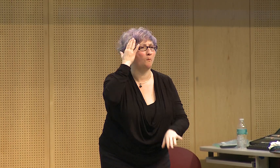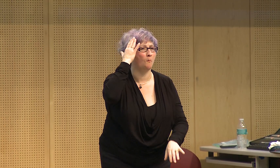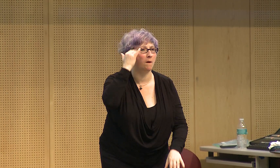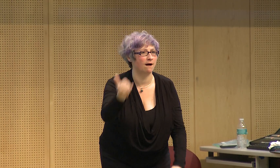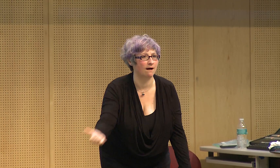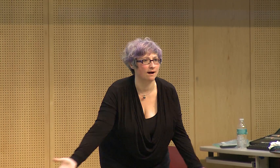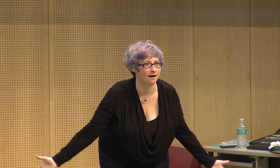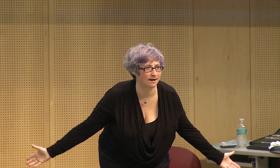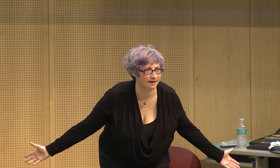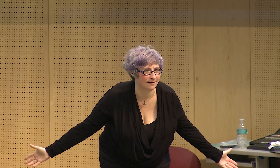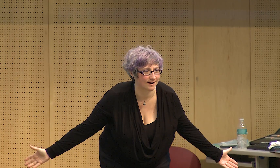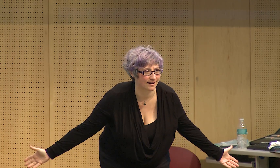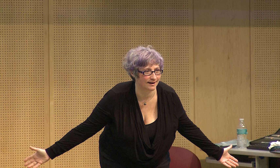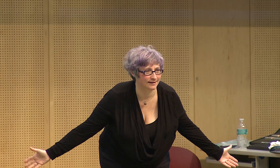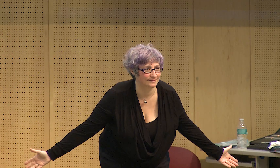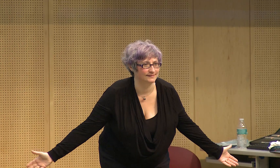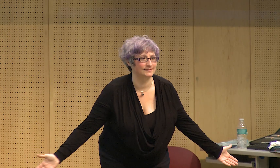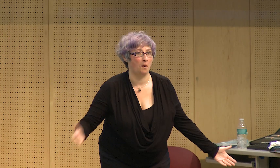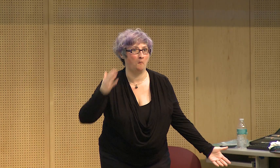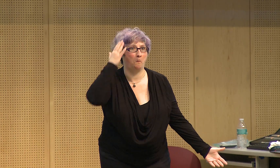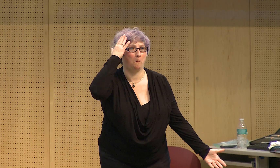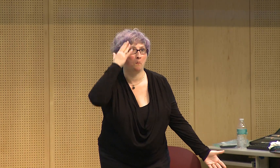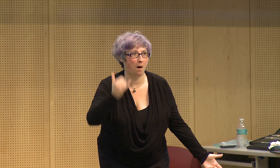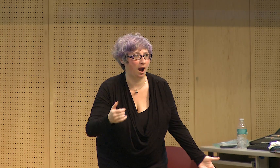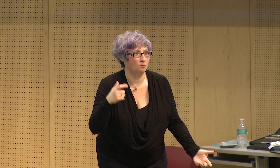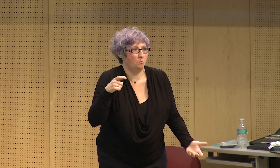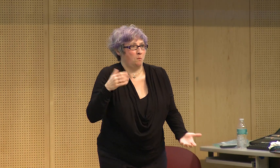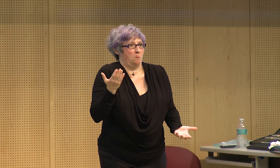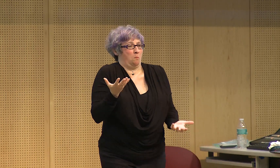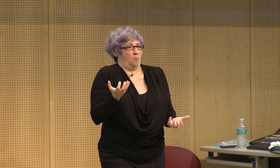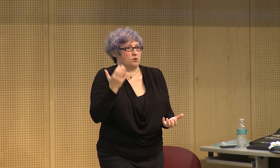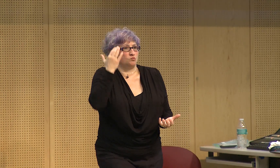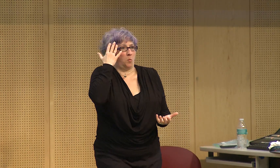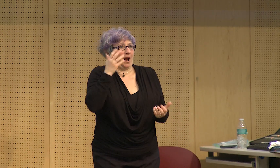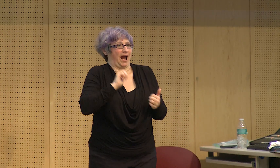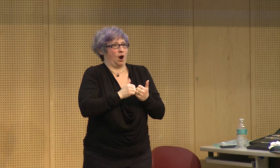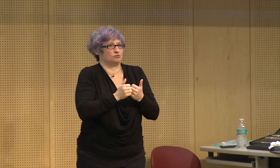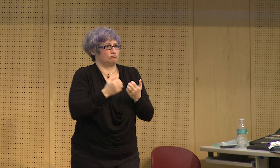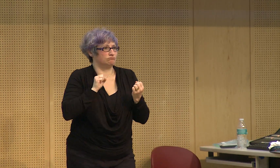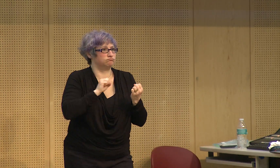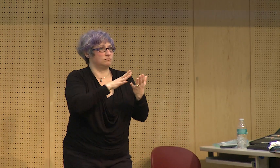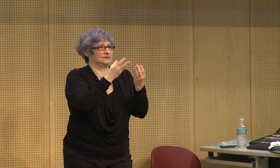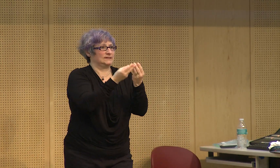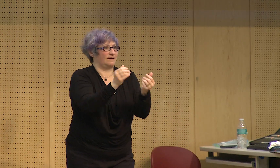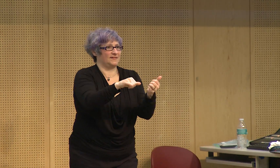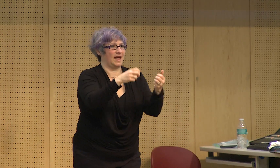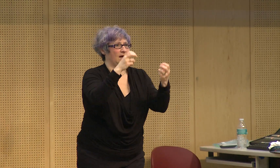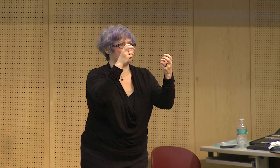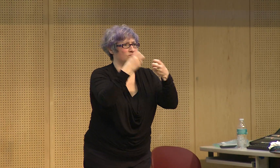Standardized tests are good at-- in what we found in showing the gap, but it doesn't show us the why behind the gap.